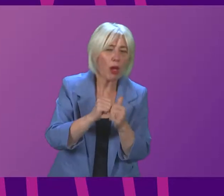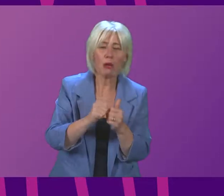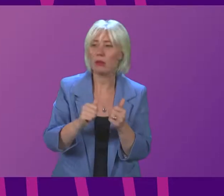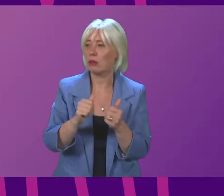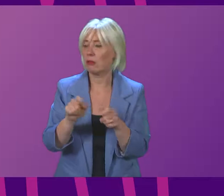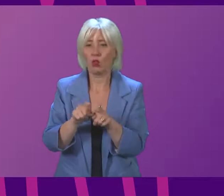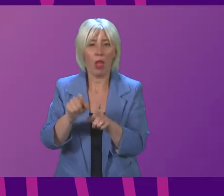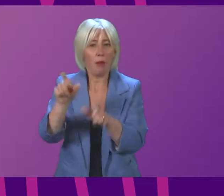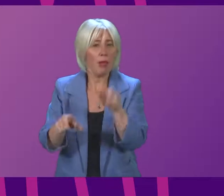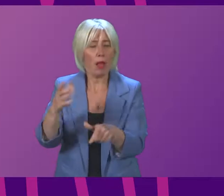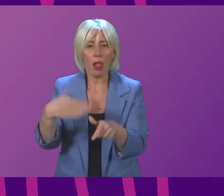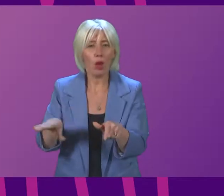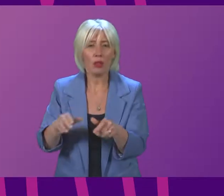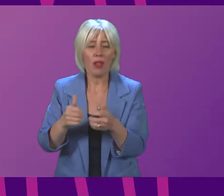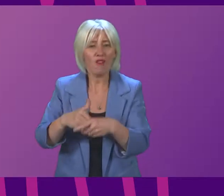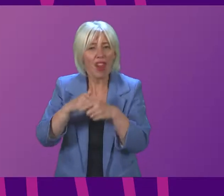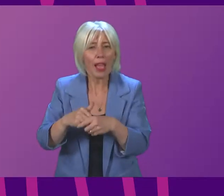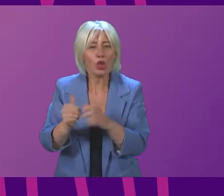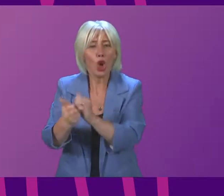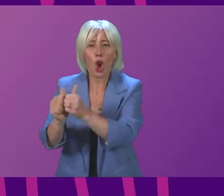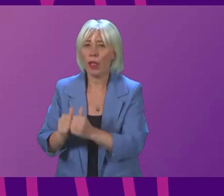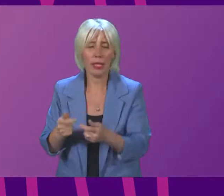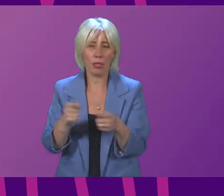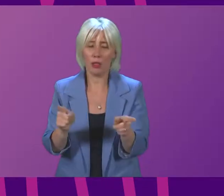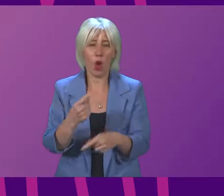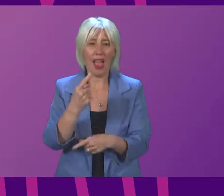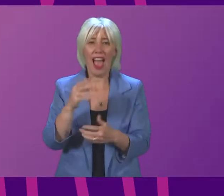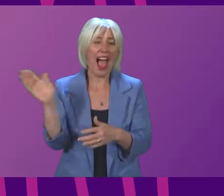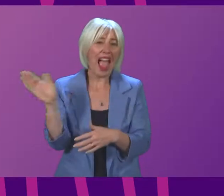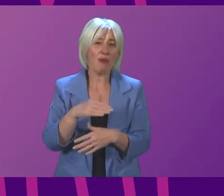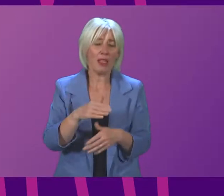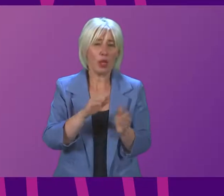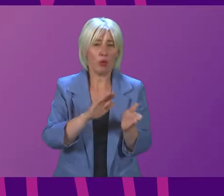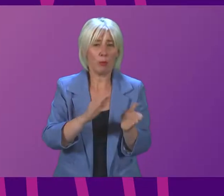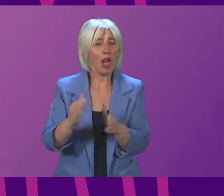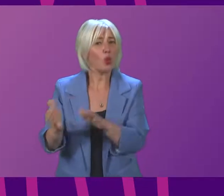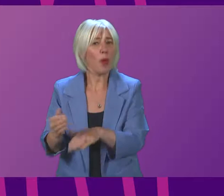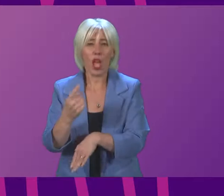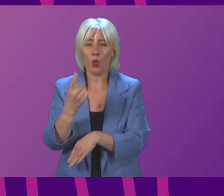friends and colleagues. Every life lost is one too many, and my condolences go to all those who have